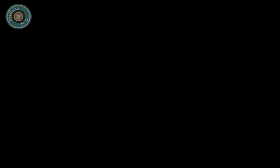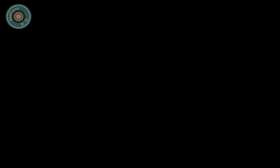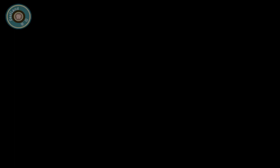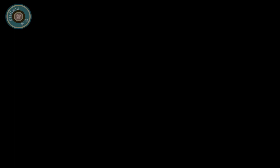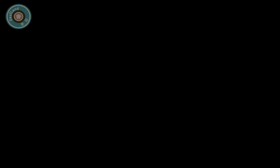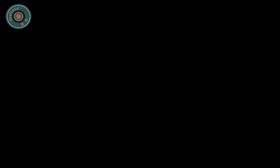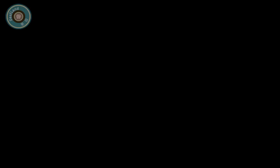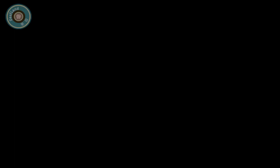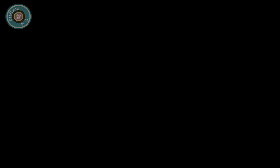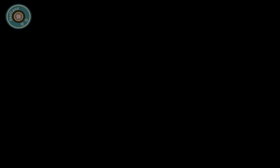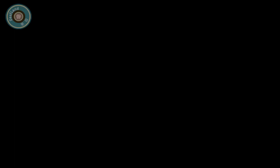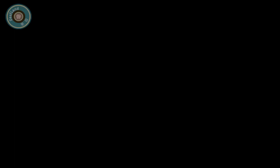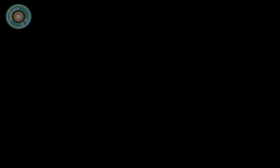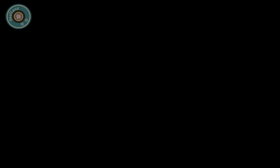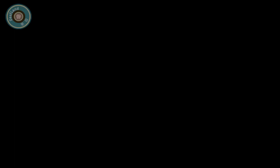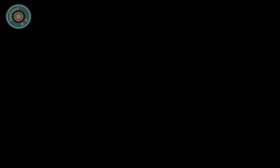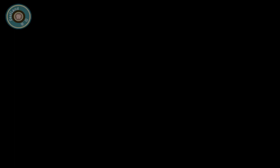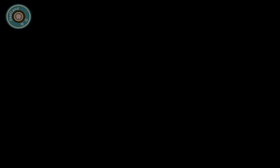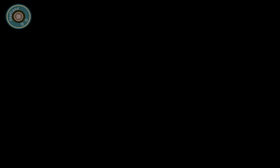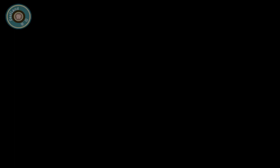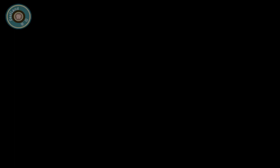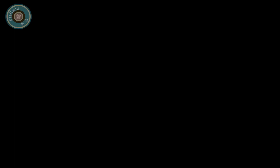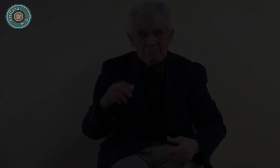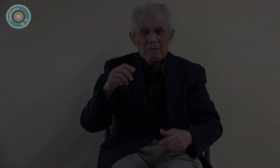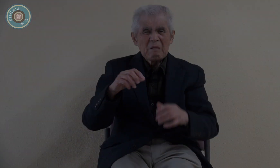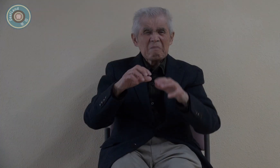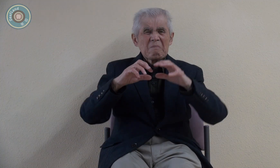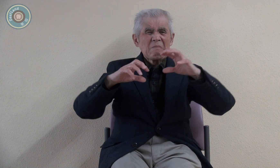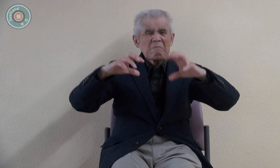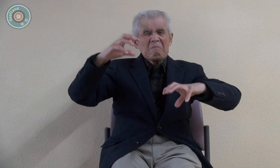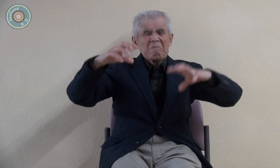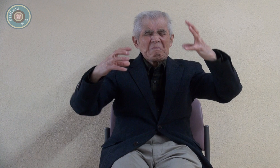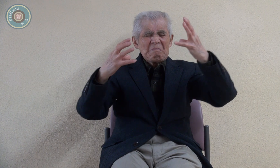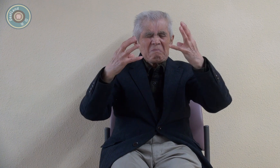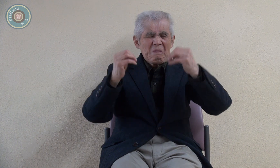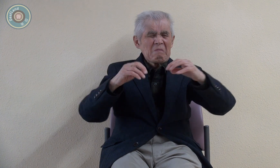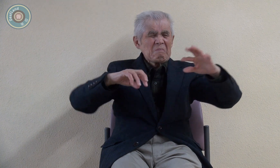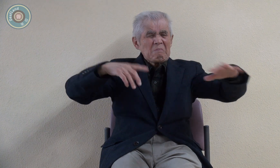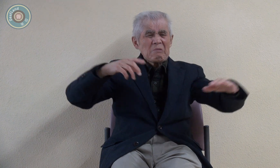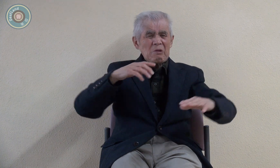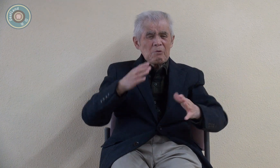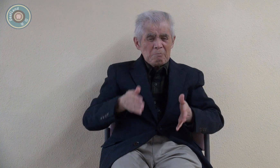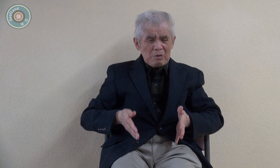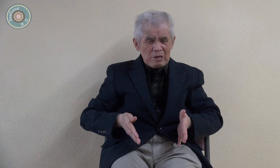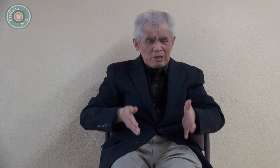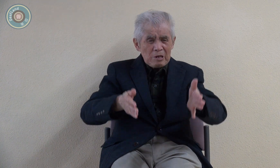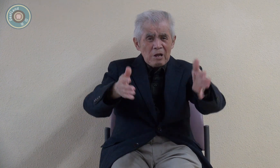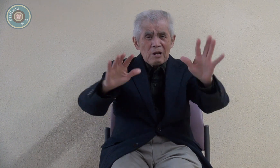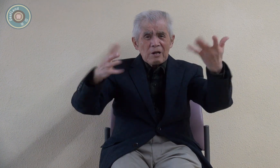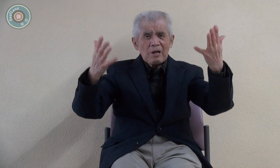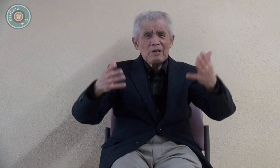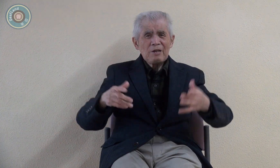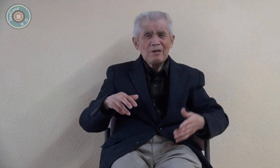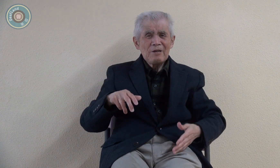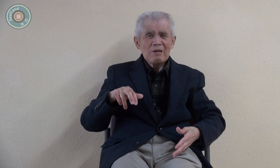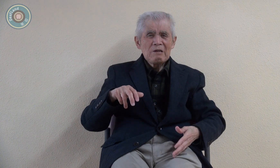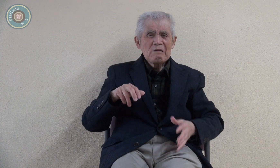Houses and buildings were burnt to the ground Everywhere there was rubble and chunks of concrete. There were no roads left